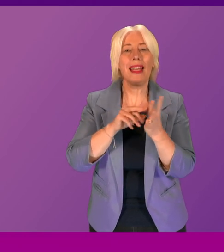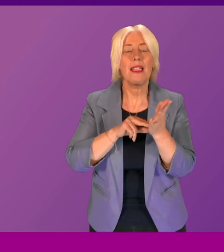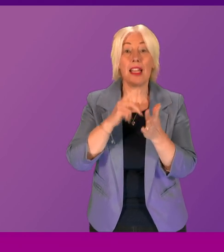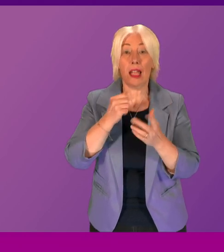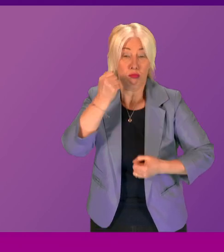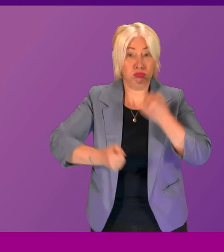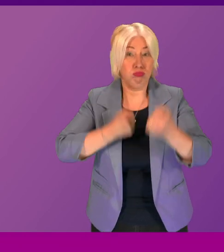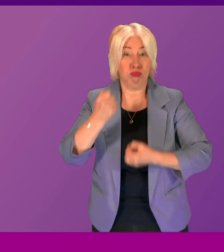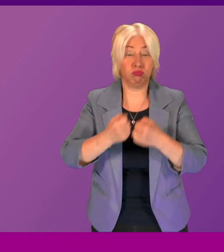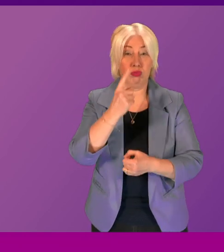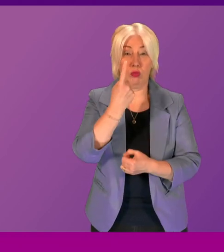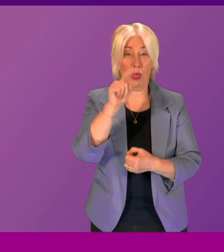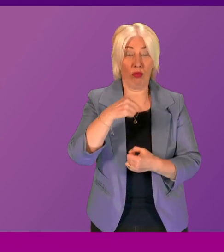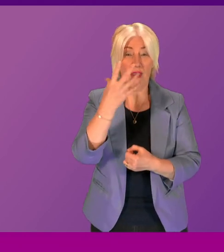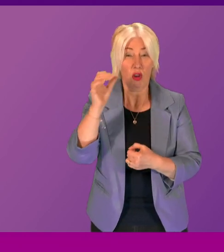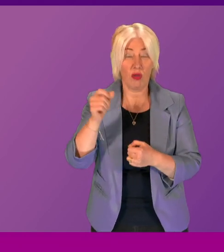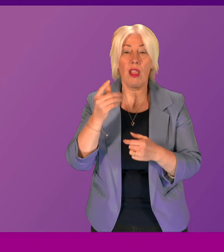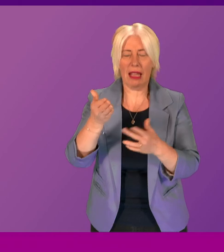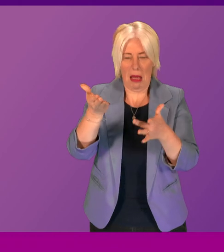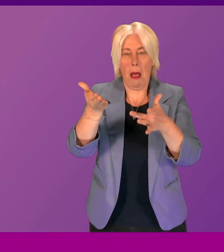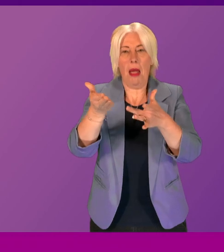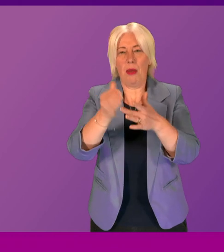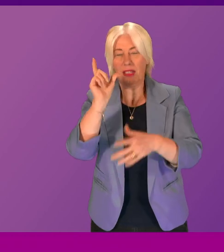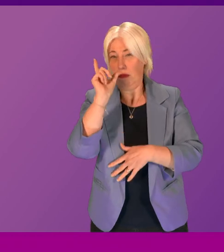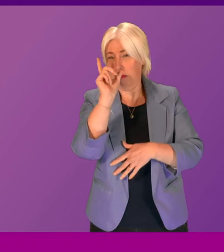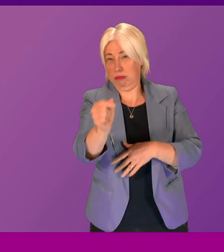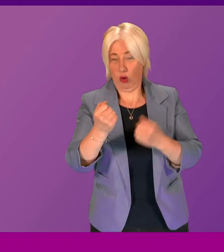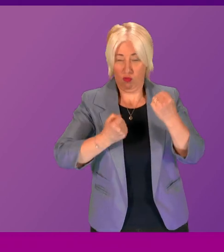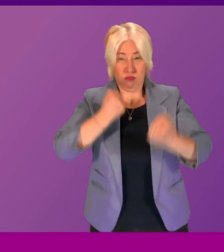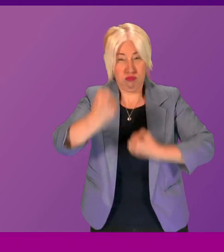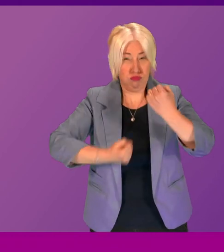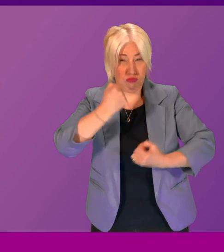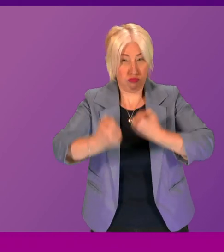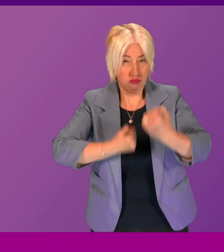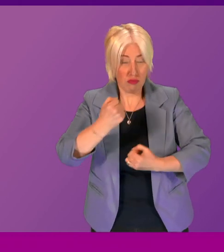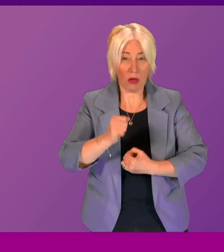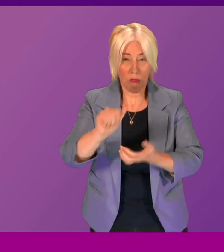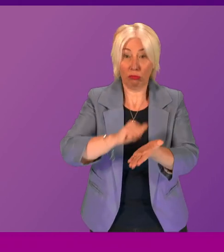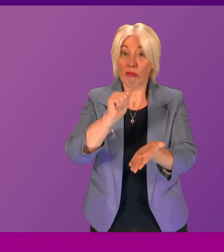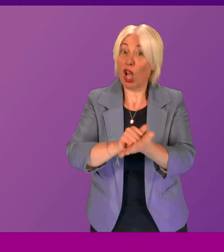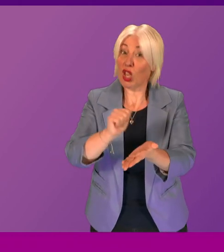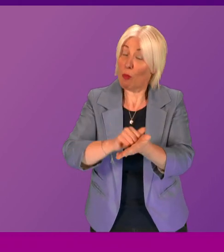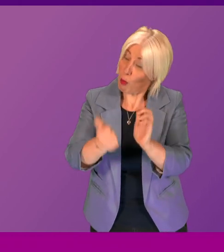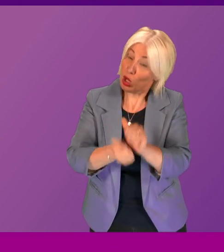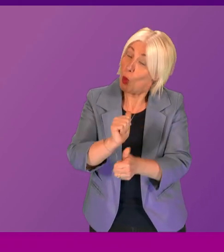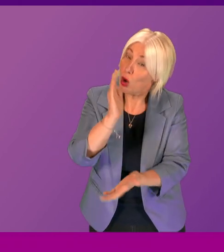events—or, to give middle-distance events their full title, proper sport.